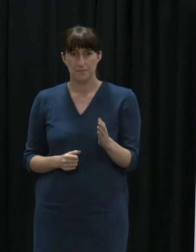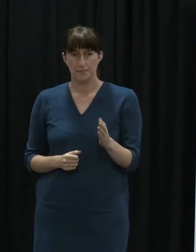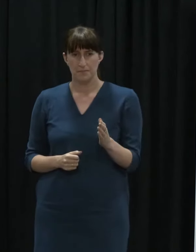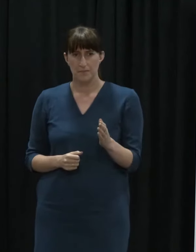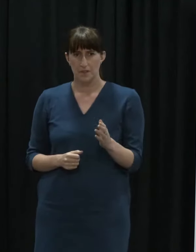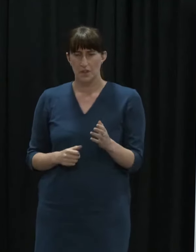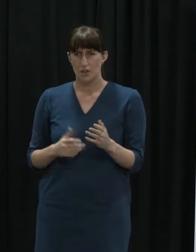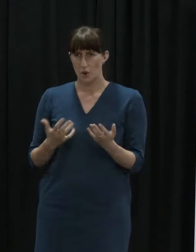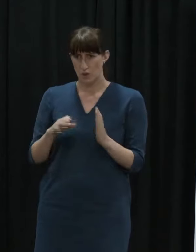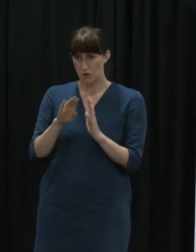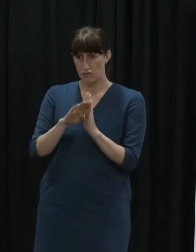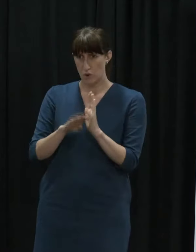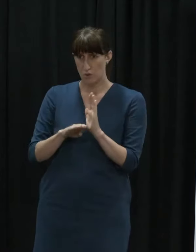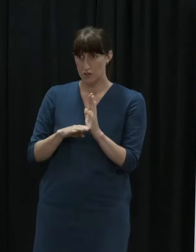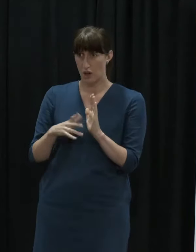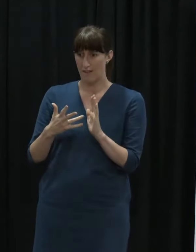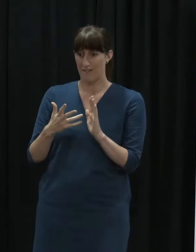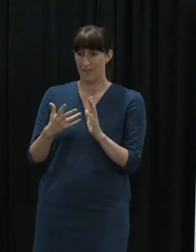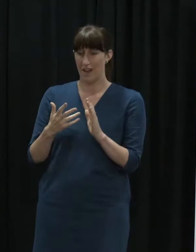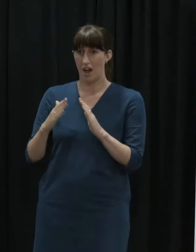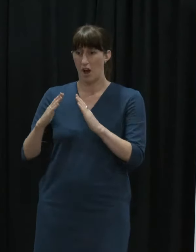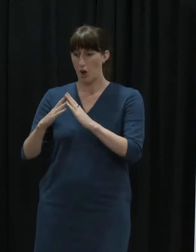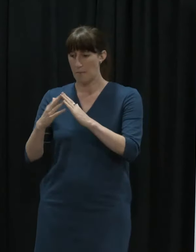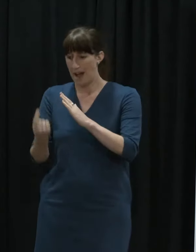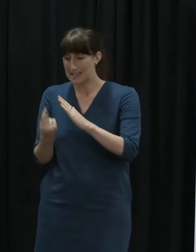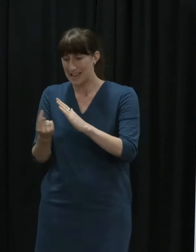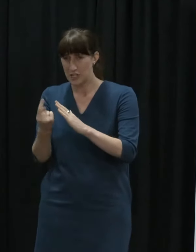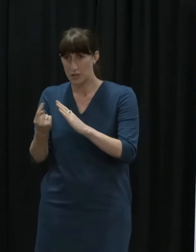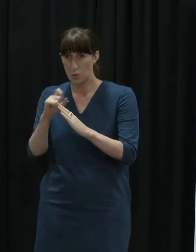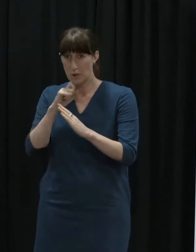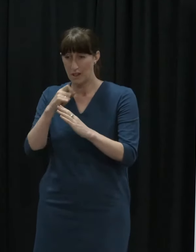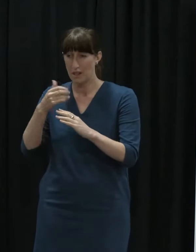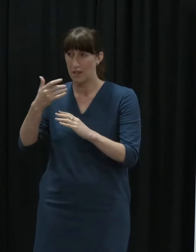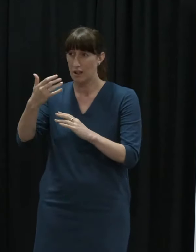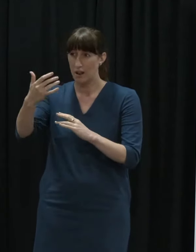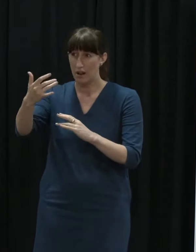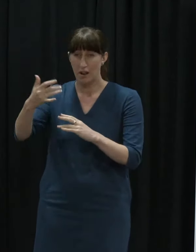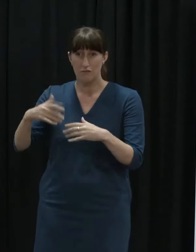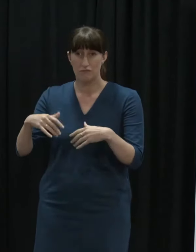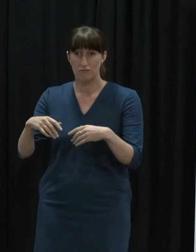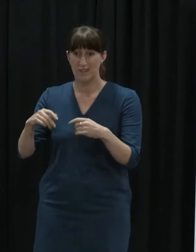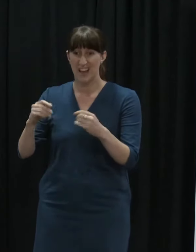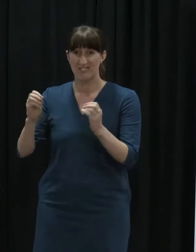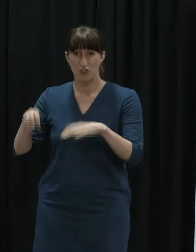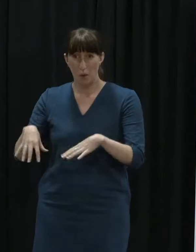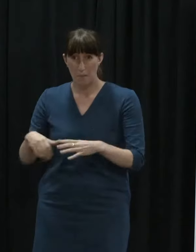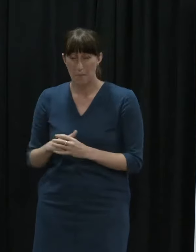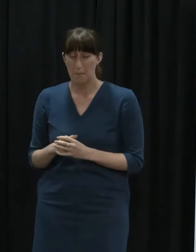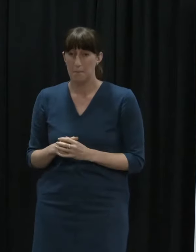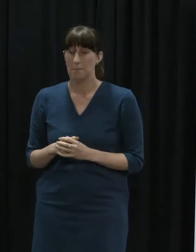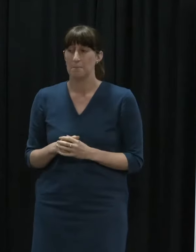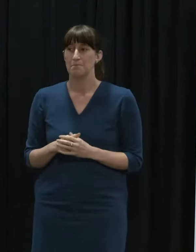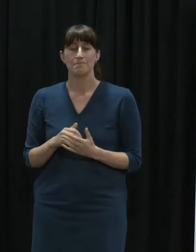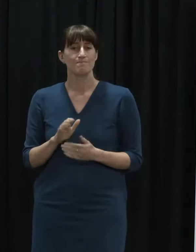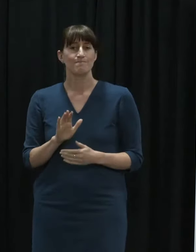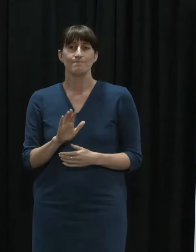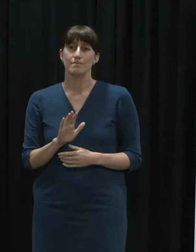Are you saying it is unrealistic to expect the